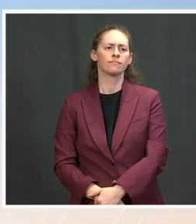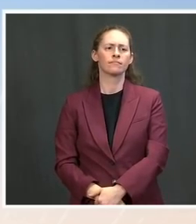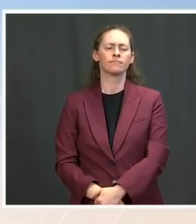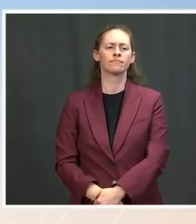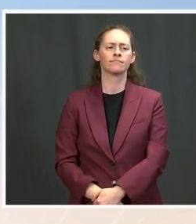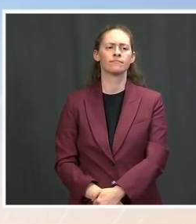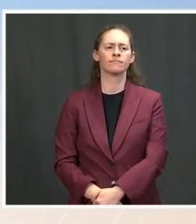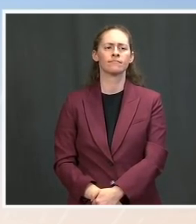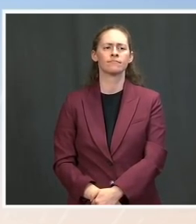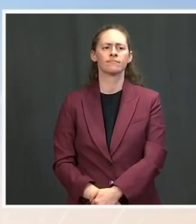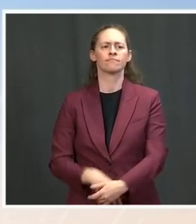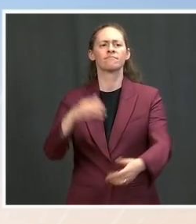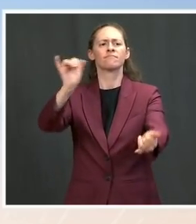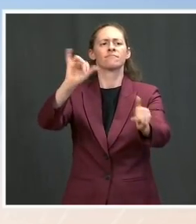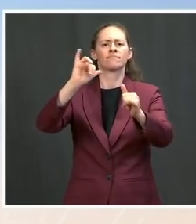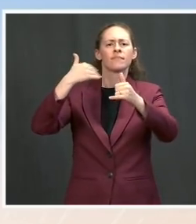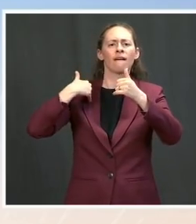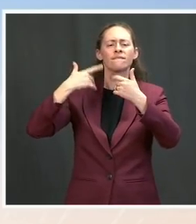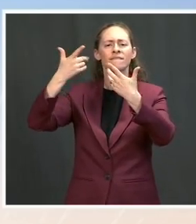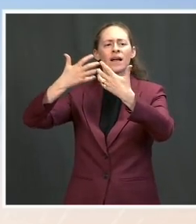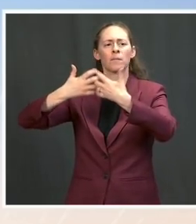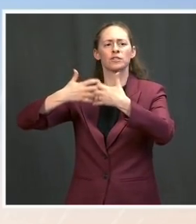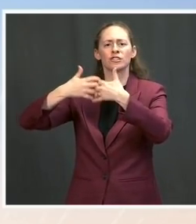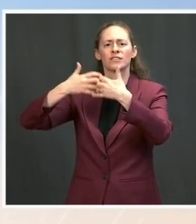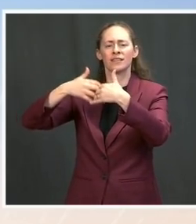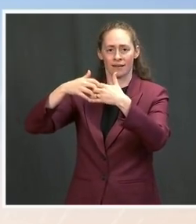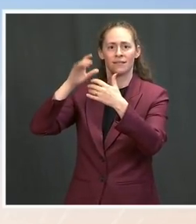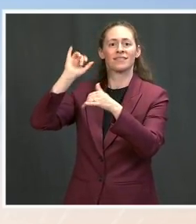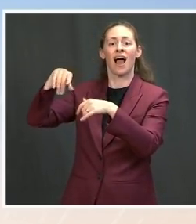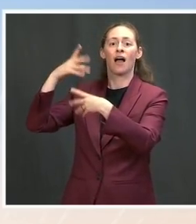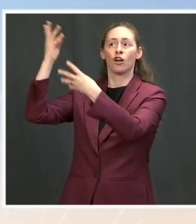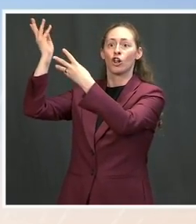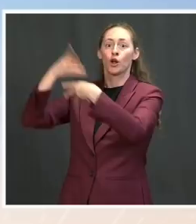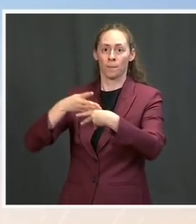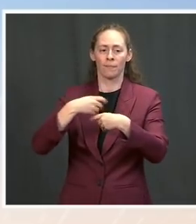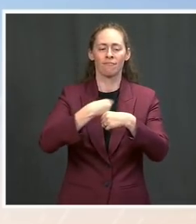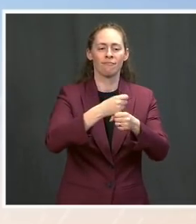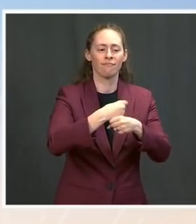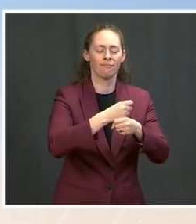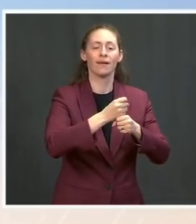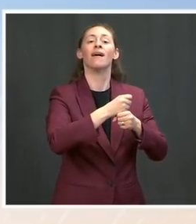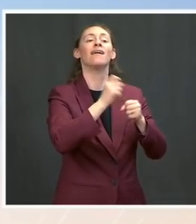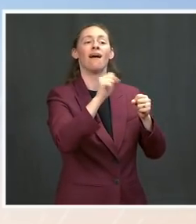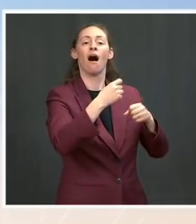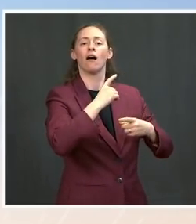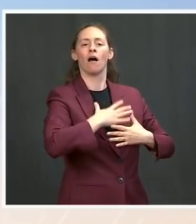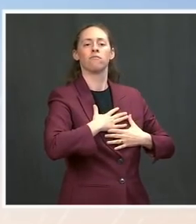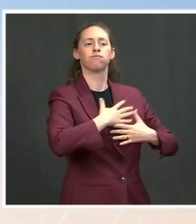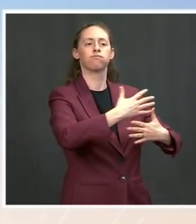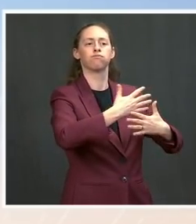And USAID has also delivered a large-scale unit to support up to 20 patients each of an oxygen generation unit.